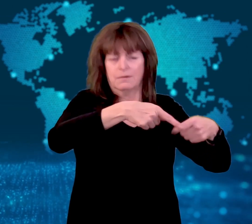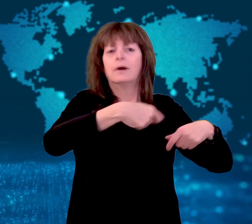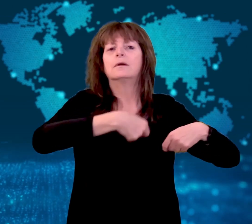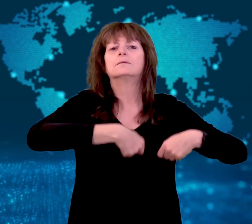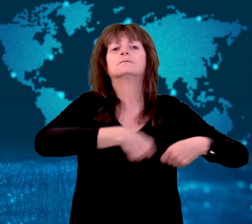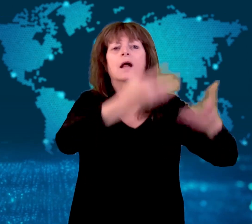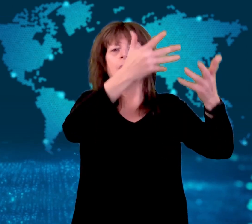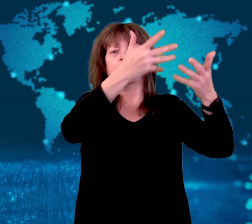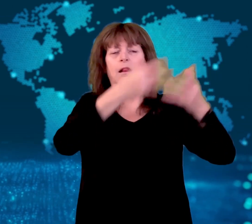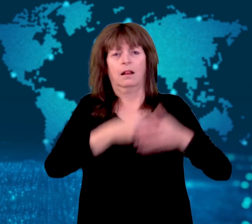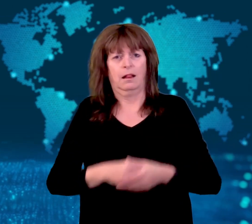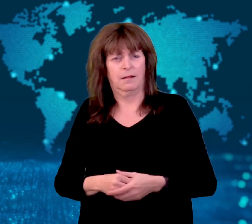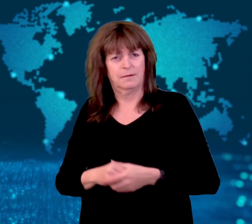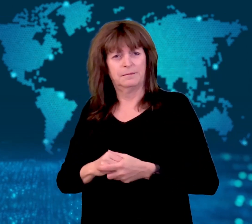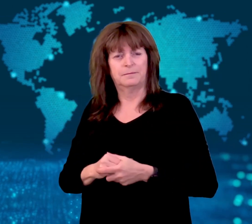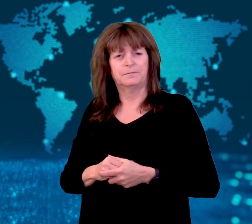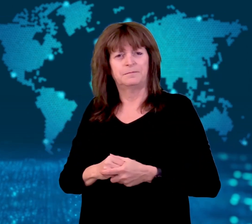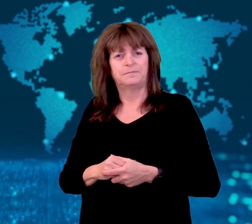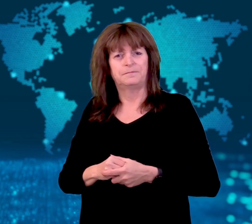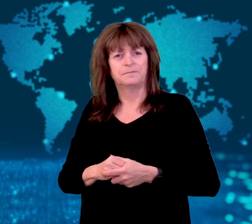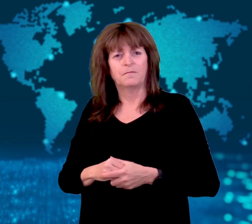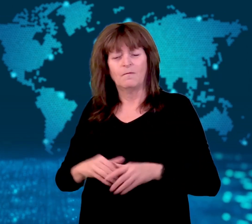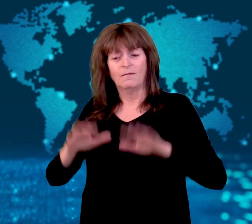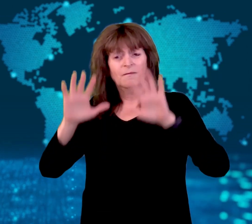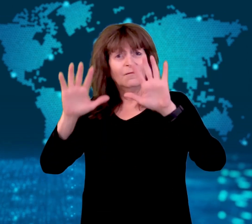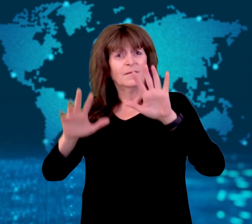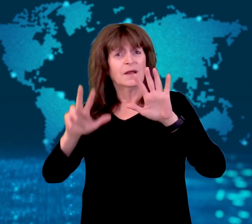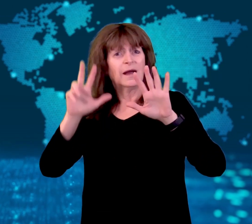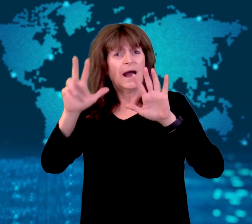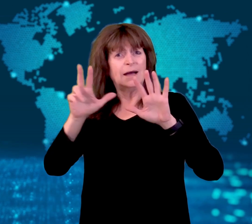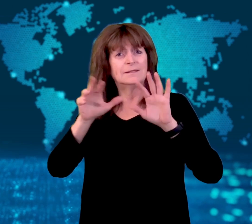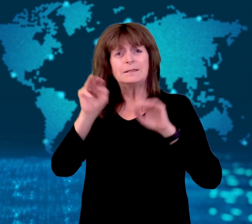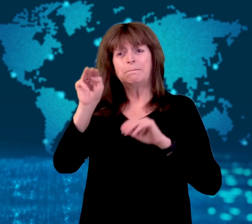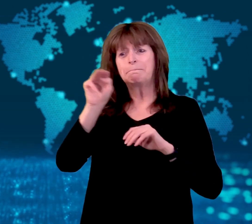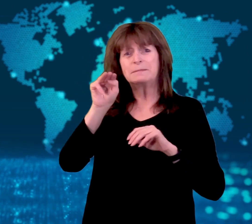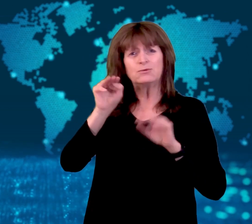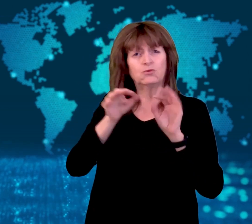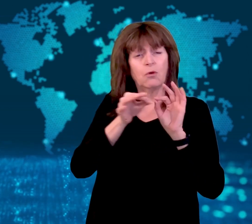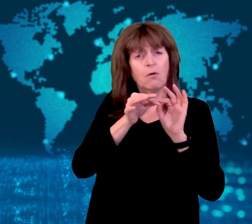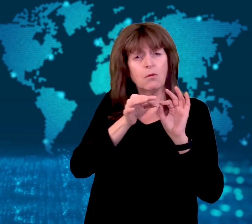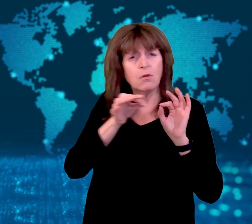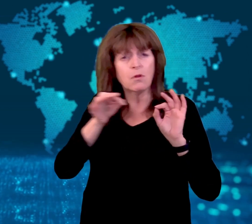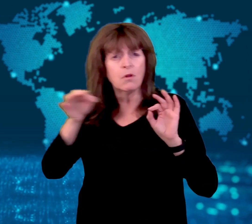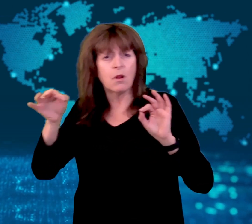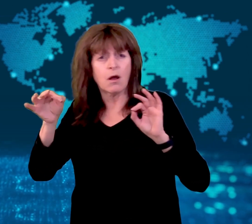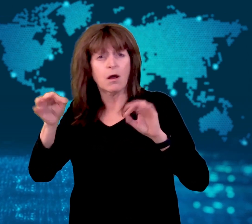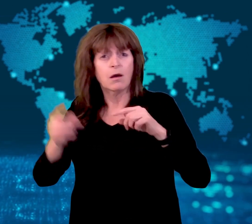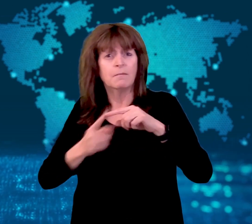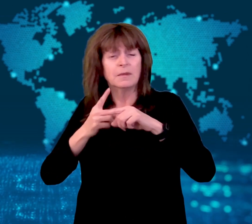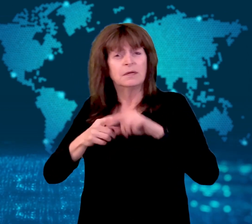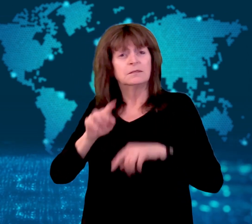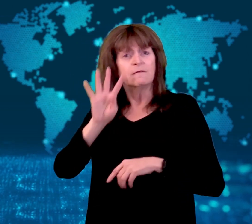of a local scrap dealer to be sold on.